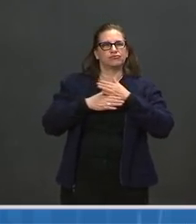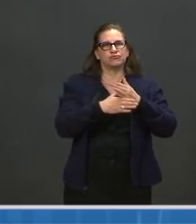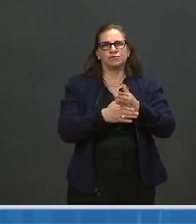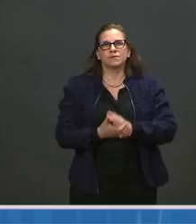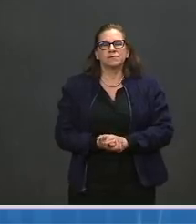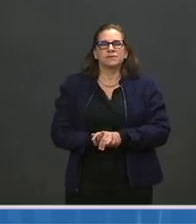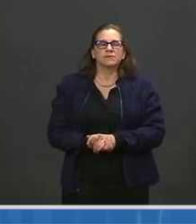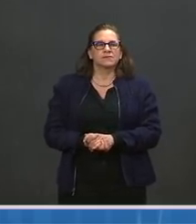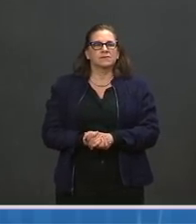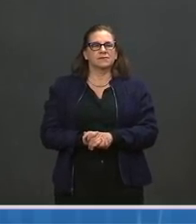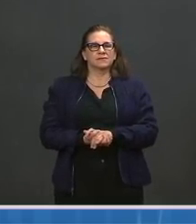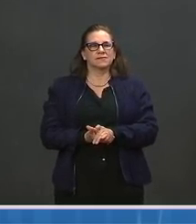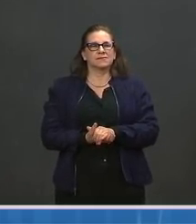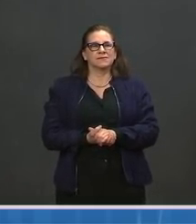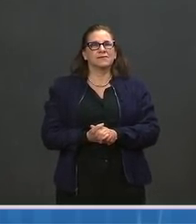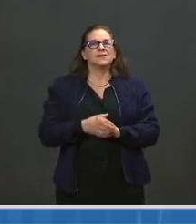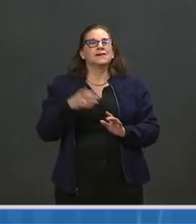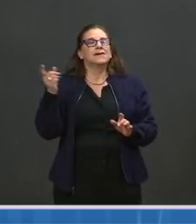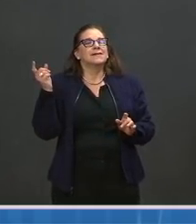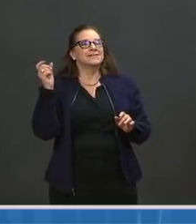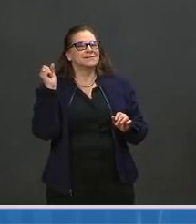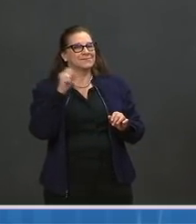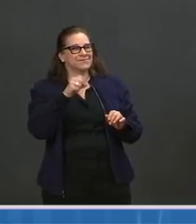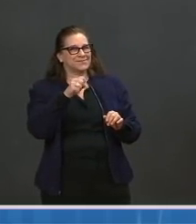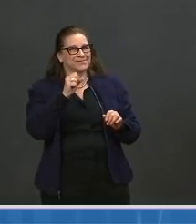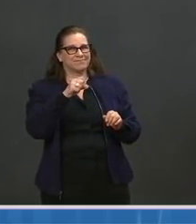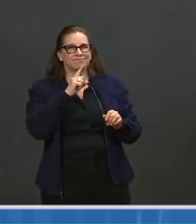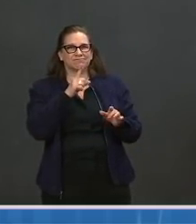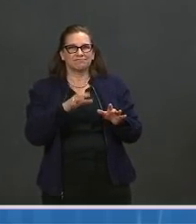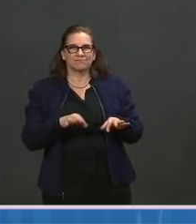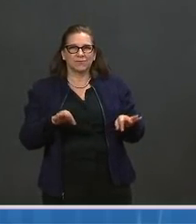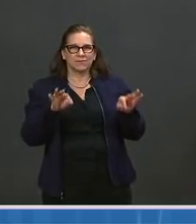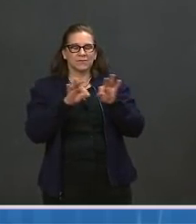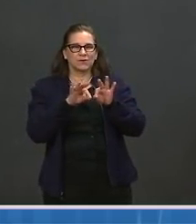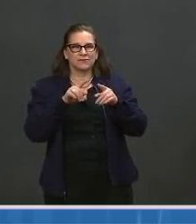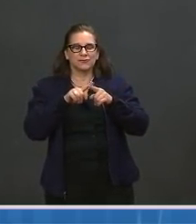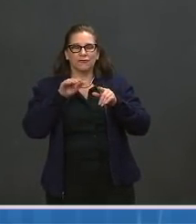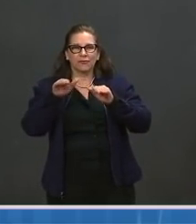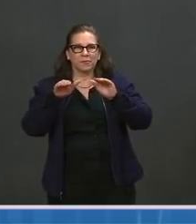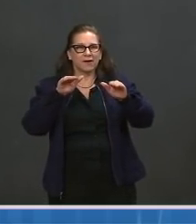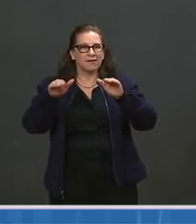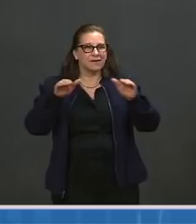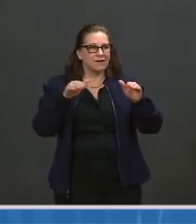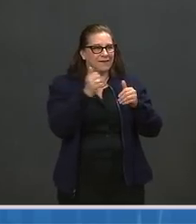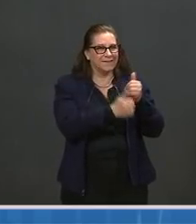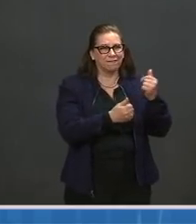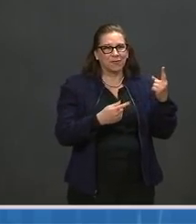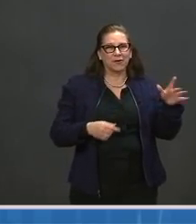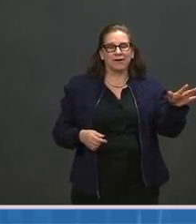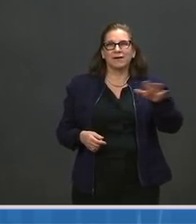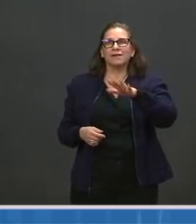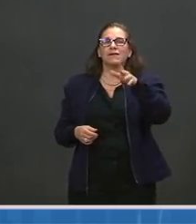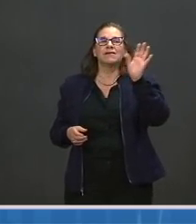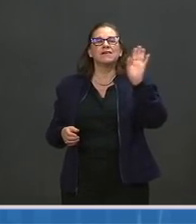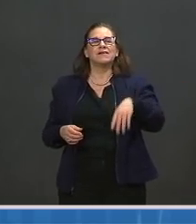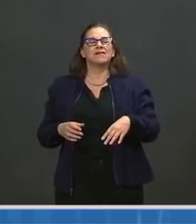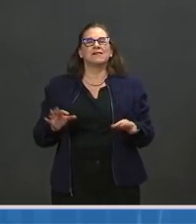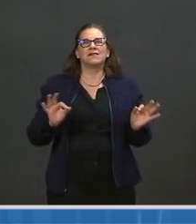It's important to just remind everyone we cannot and will not get ahead of the FDA. The FDA has incredibly rigorous scientific process.